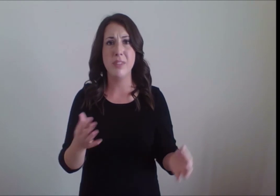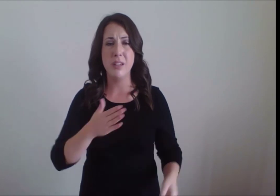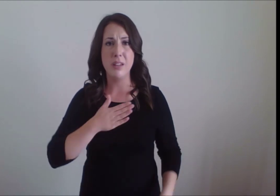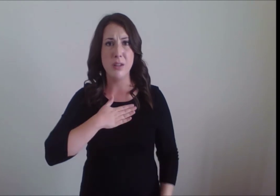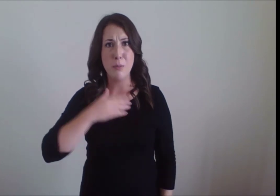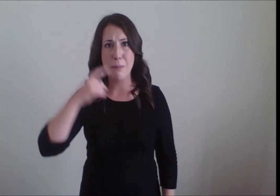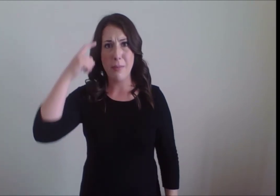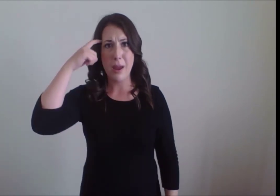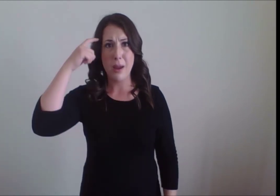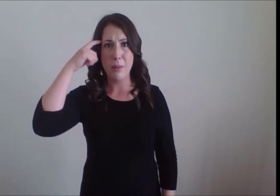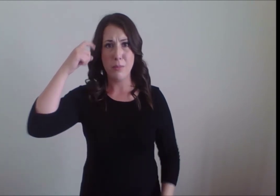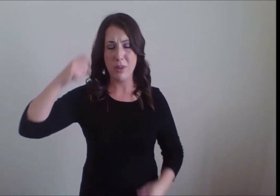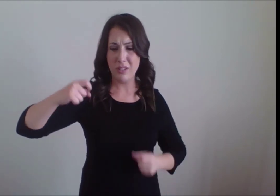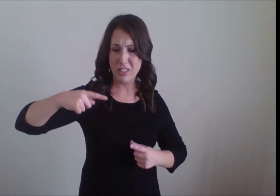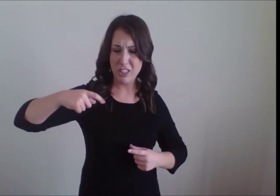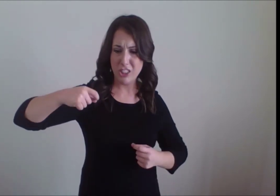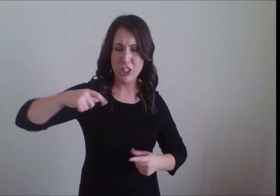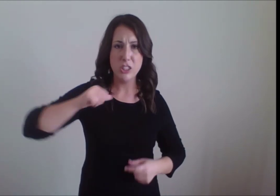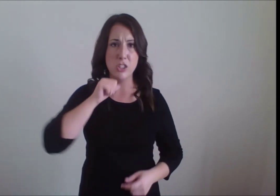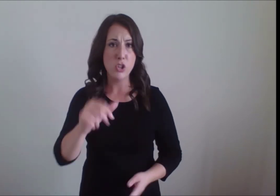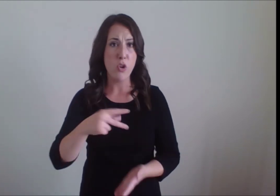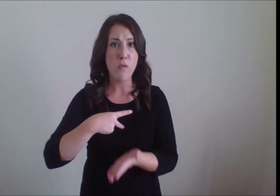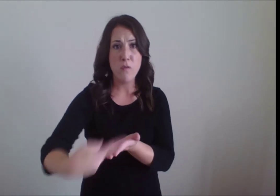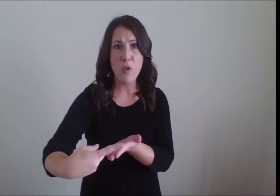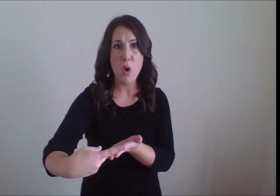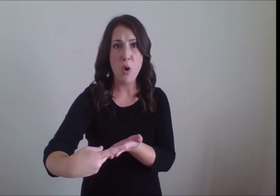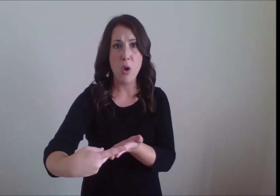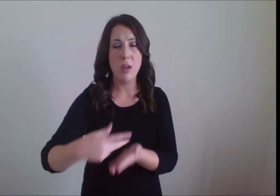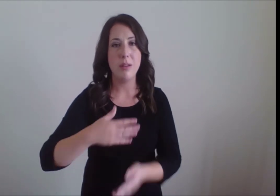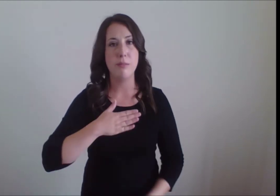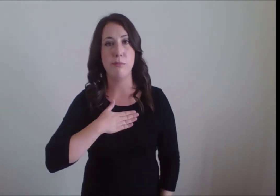My brain was talking my gut into not collapsing.